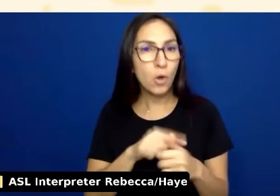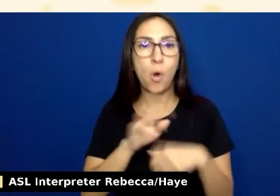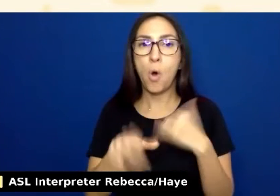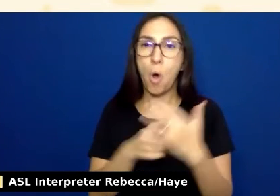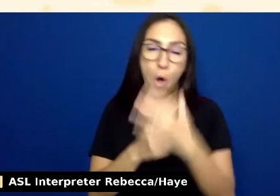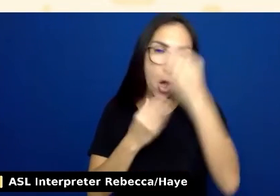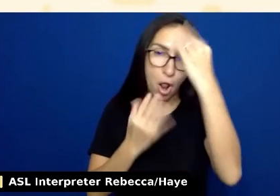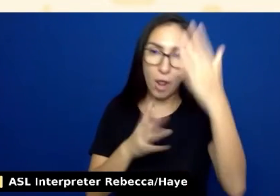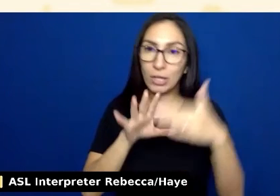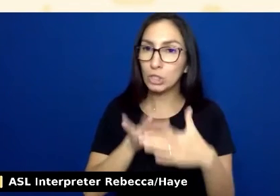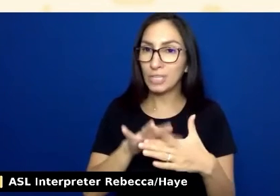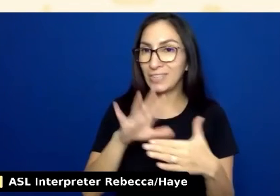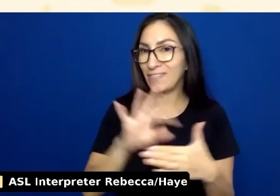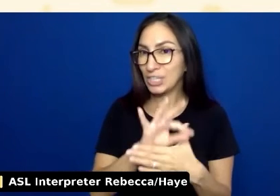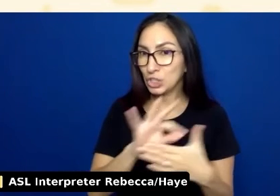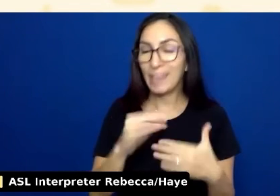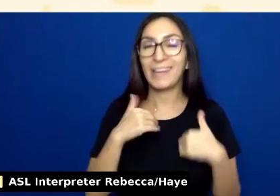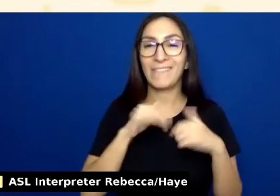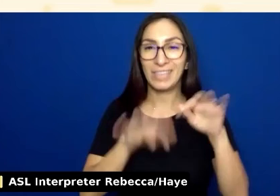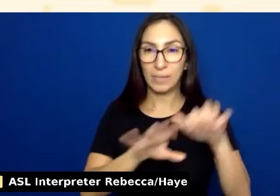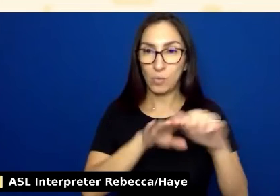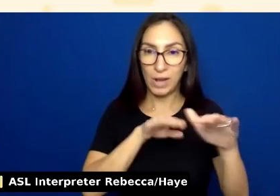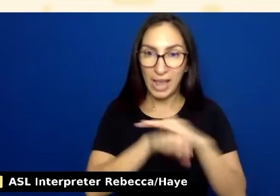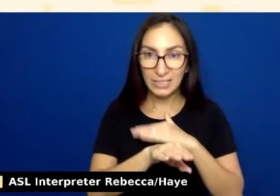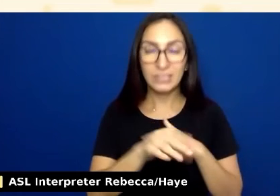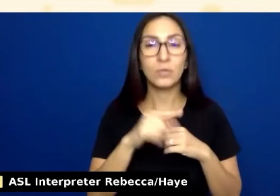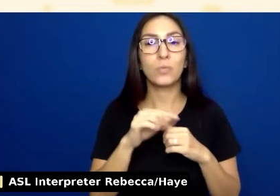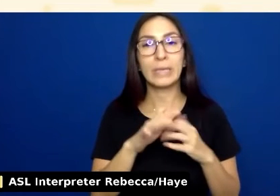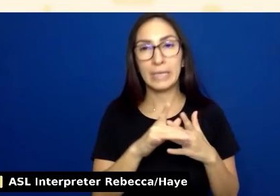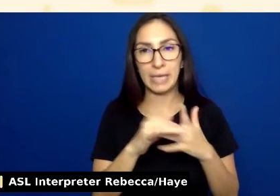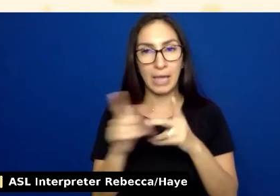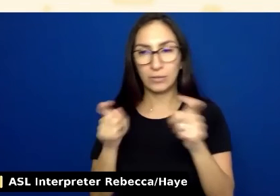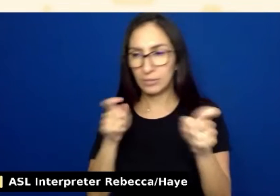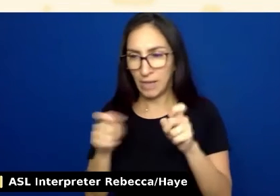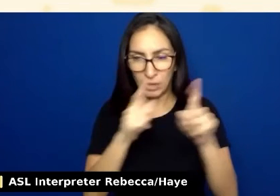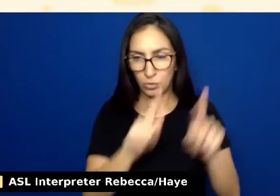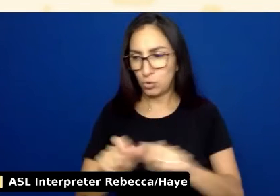has keyboard access, check if we can navigate to all the interactive elements using the keyboard.